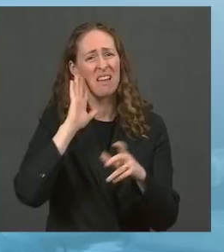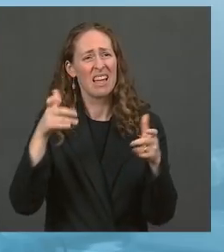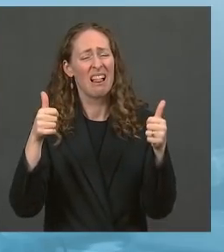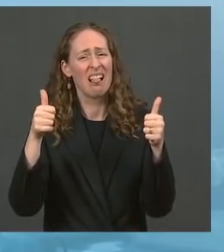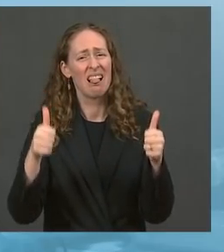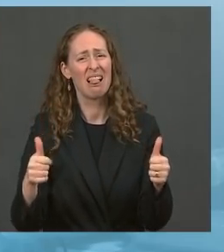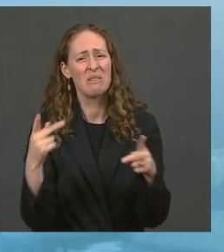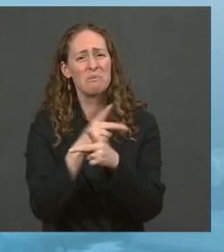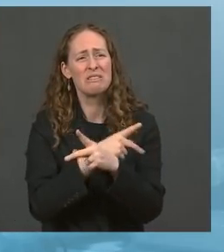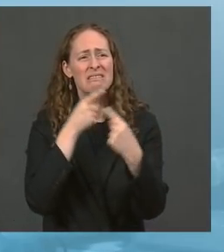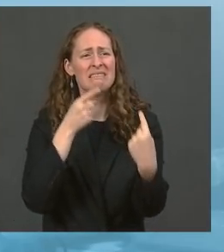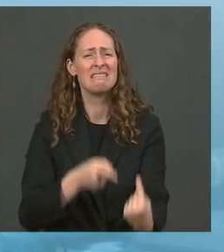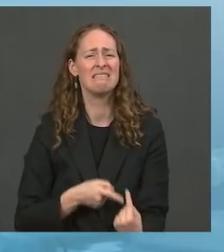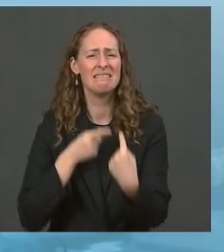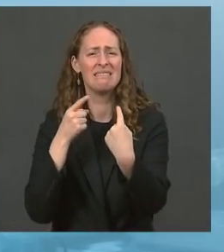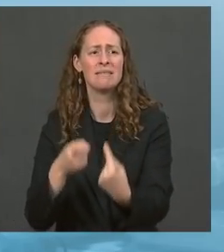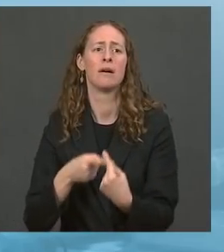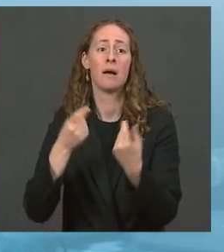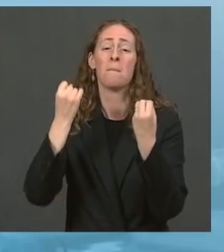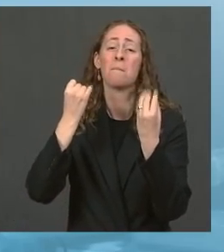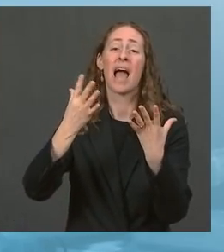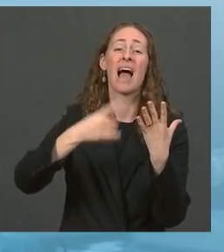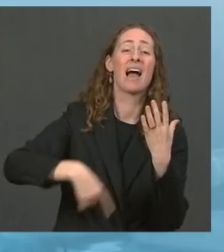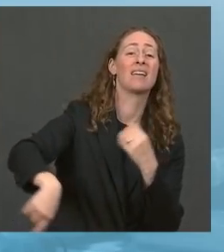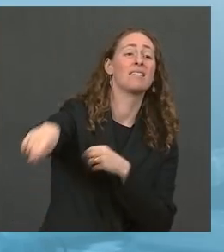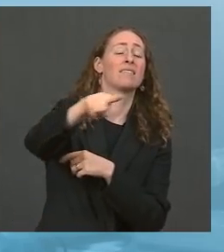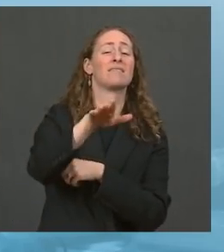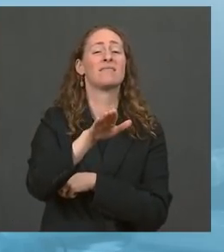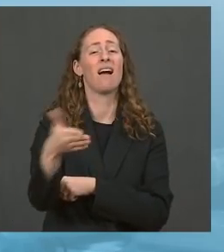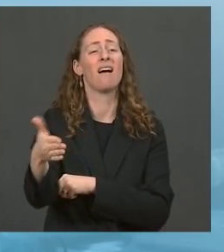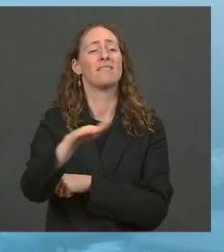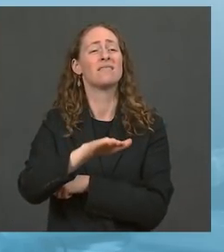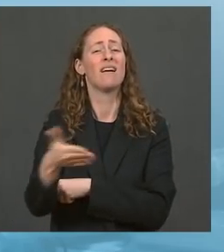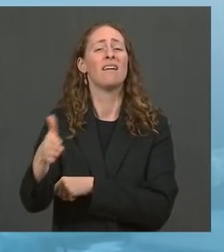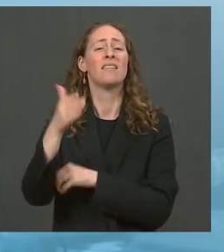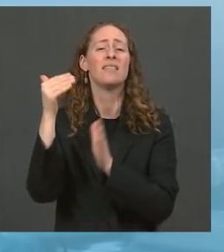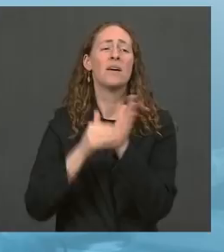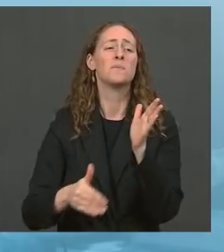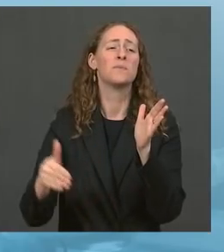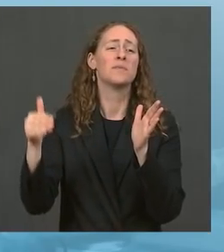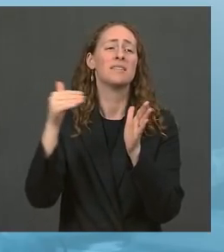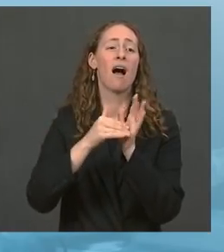Worldwide, the death toll is above 4.5 million people --